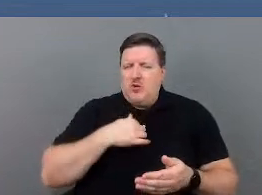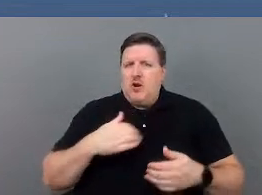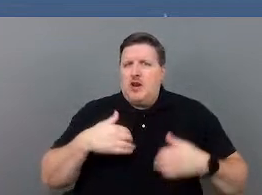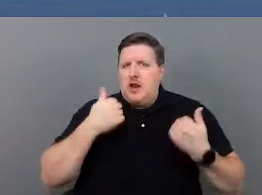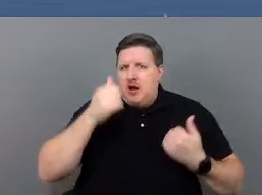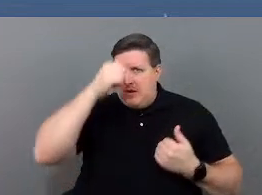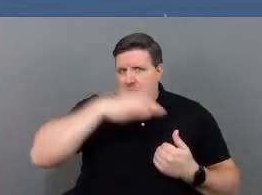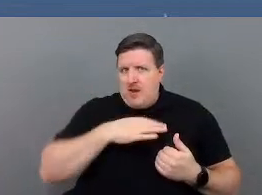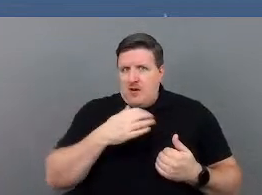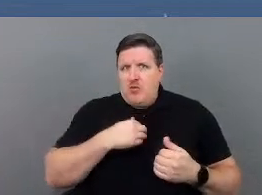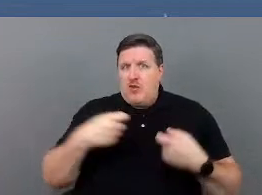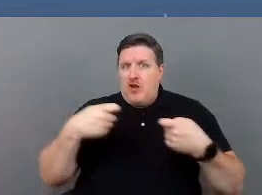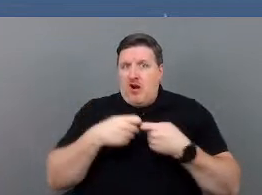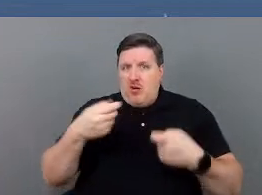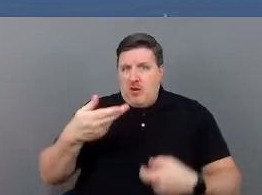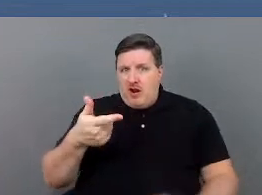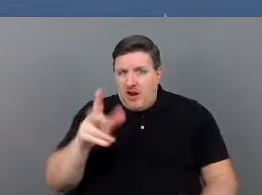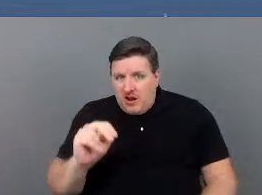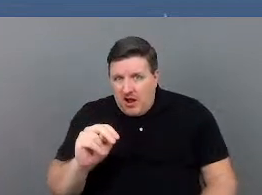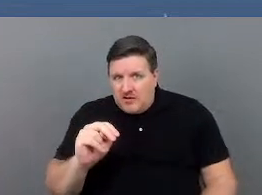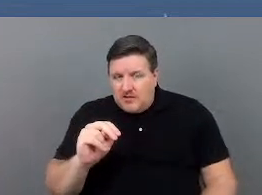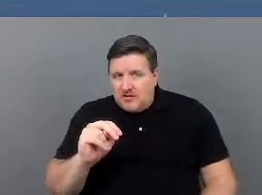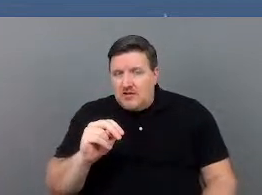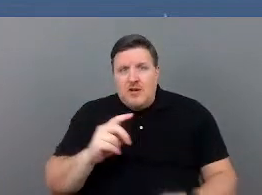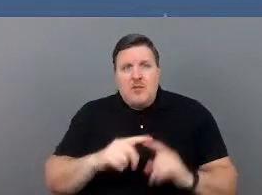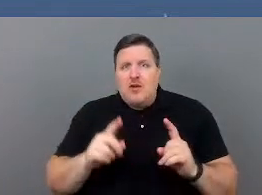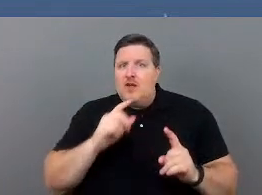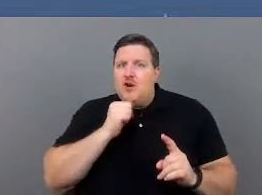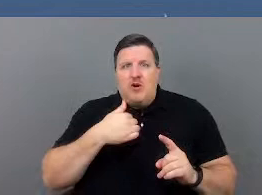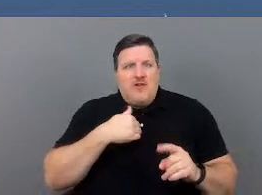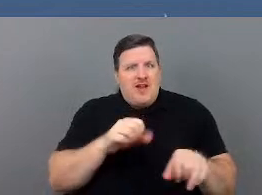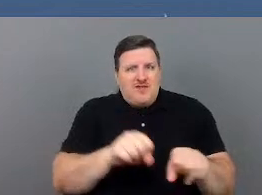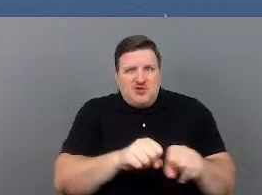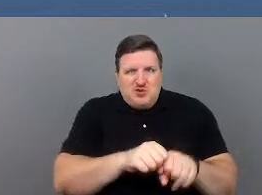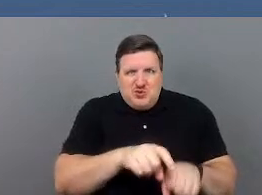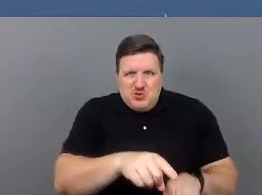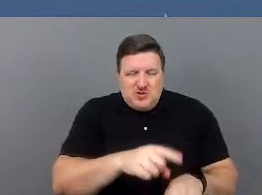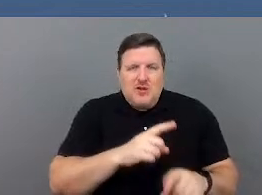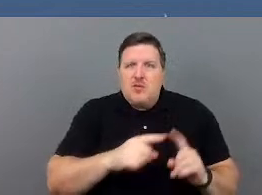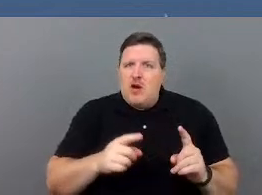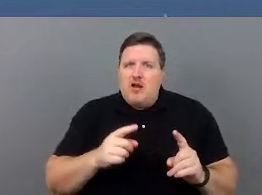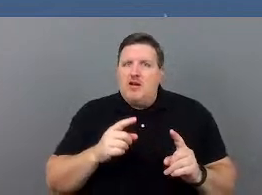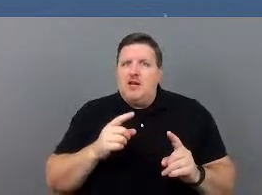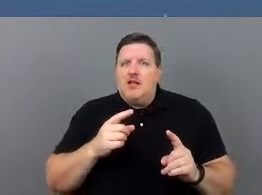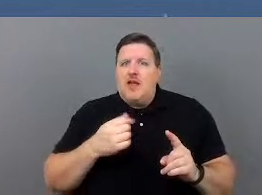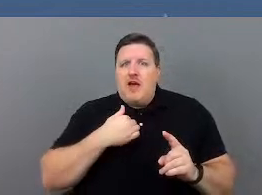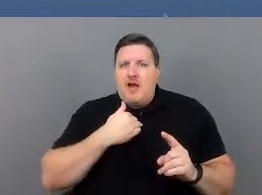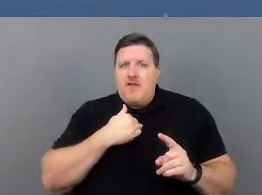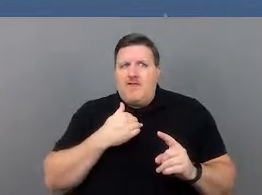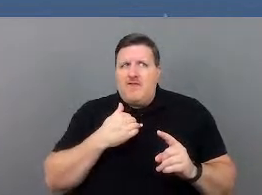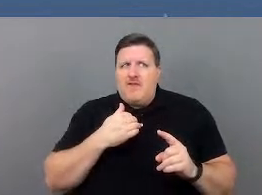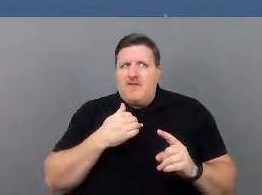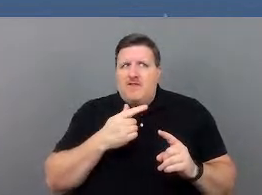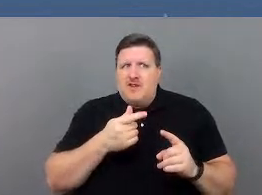THAT BABY COULDN'T AFFORD TO PURCHASE THAT GUN. JUST LOOKING AROUND IT SEEMS THAT THE CRIME IS CREATED